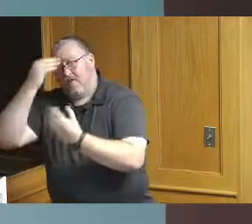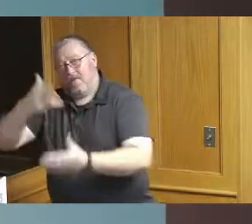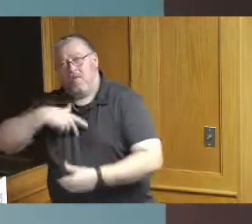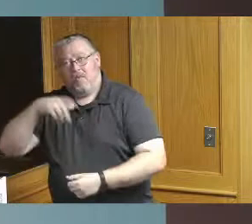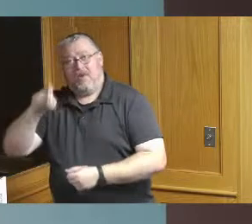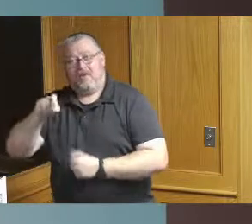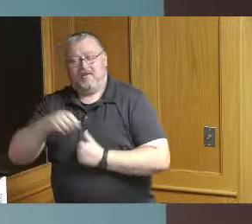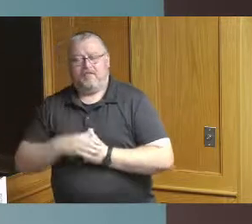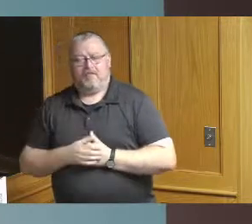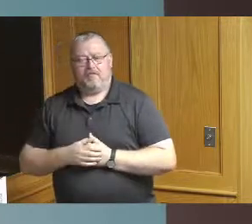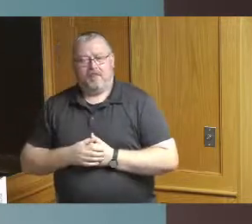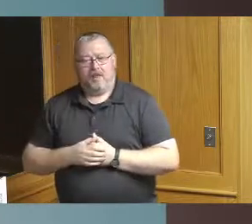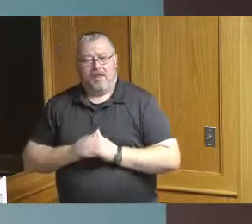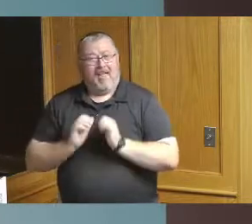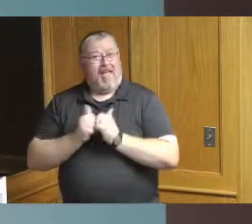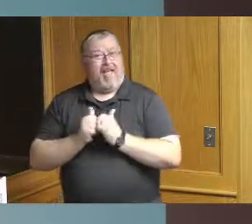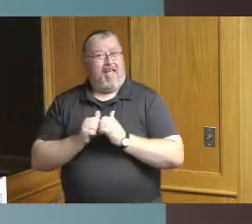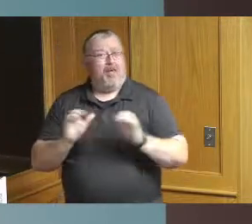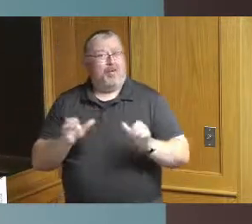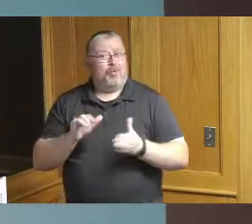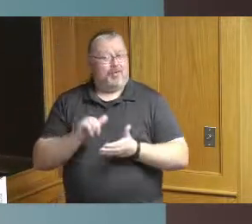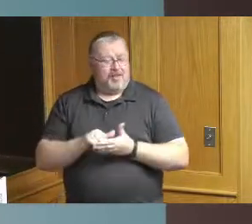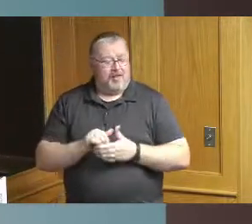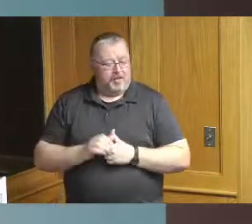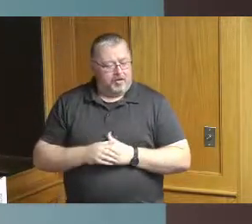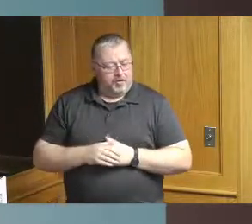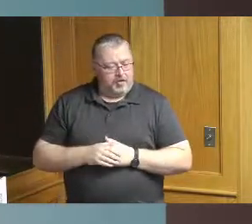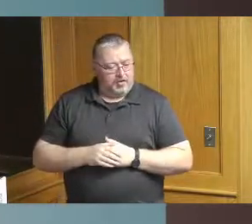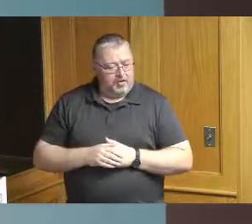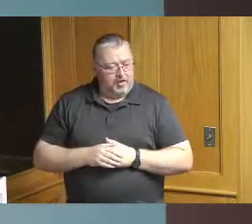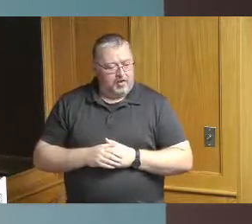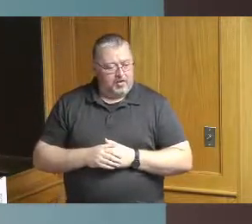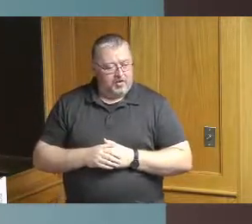so how do we do that is through enabling collaboration